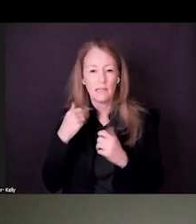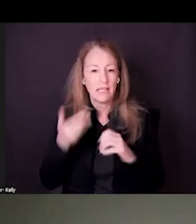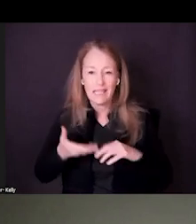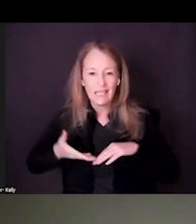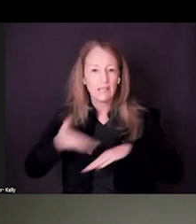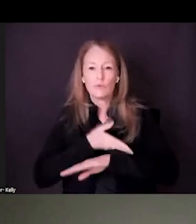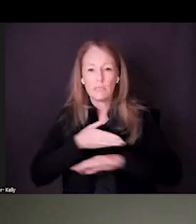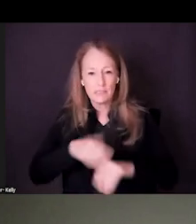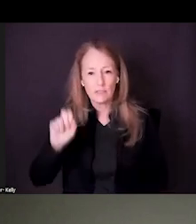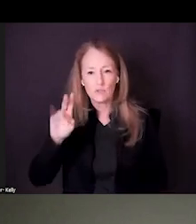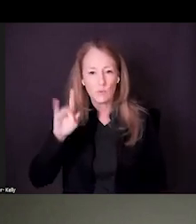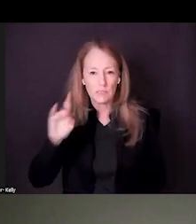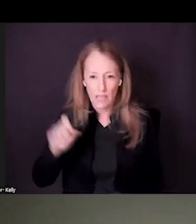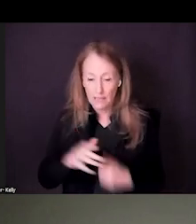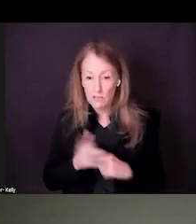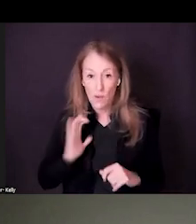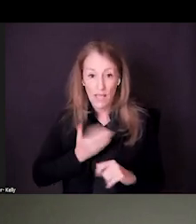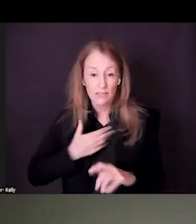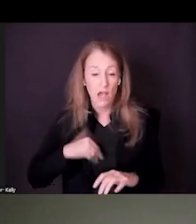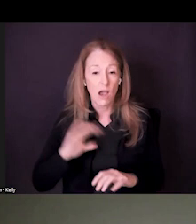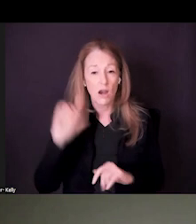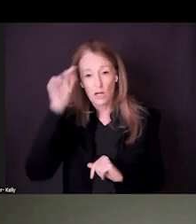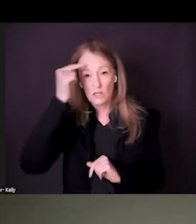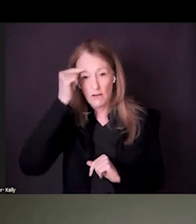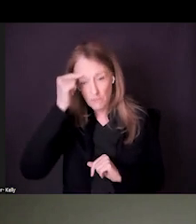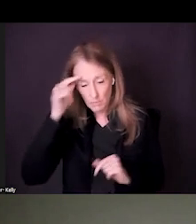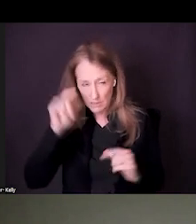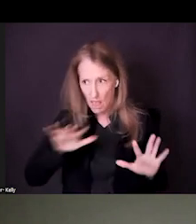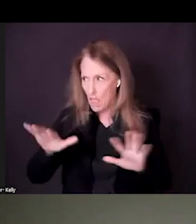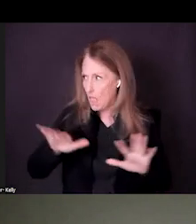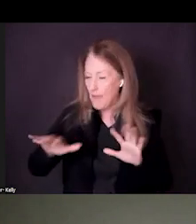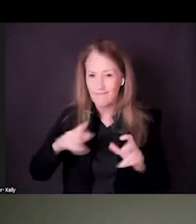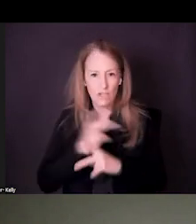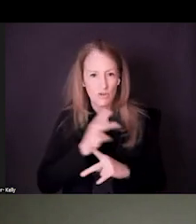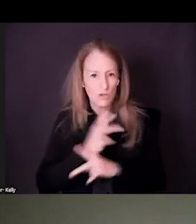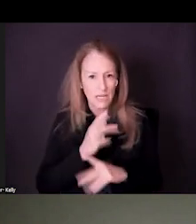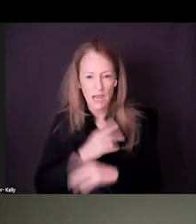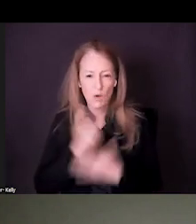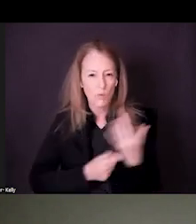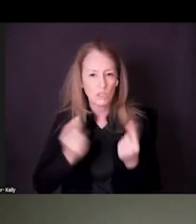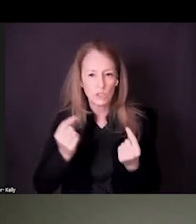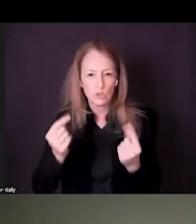ARE GRAPPLING ACROSS THE GLOBAL WITH THE CHALLENGES ARISES FROM